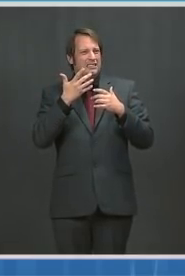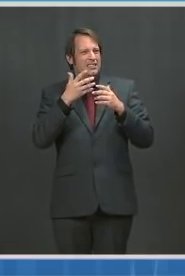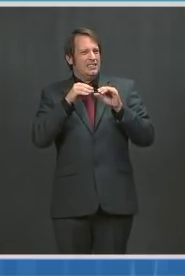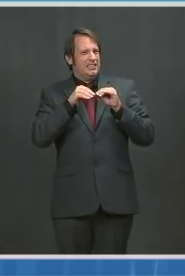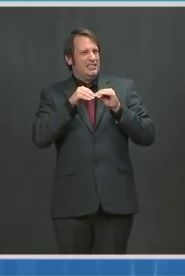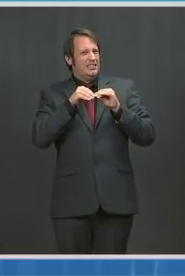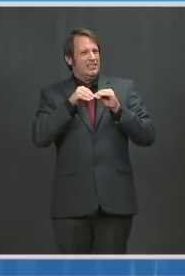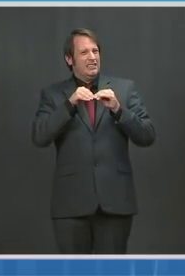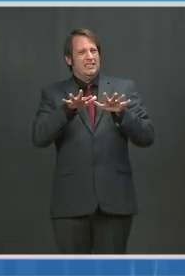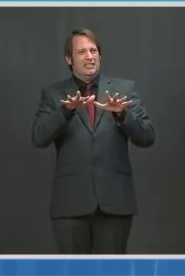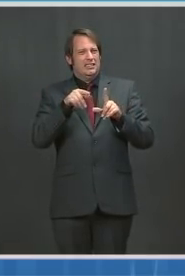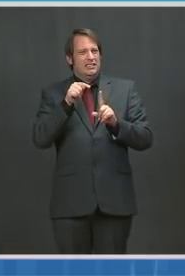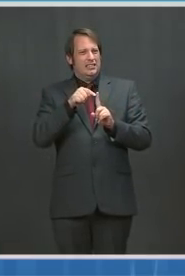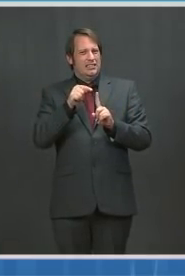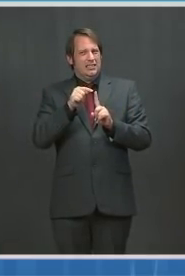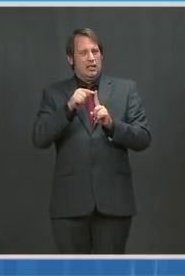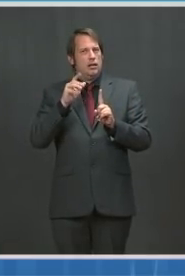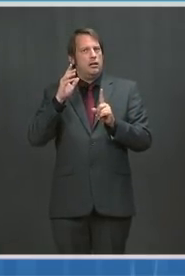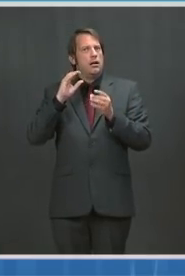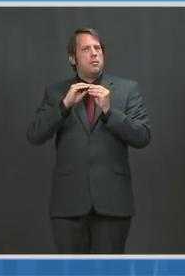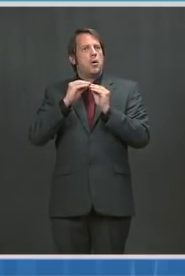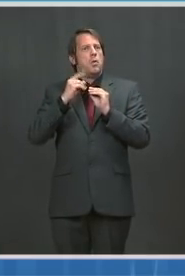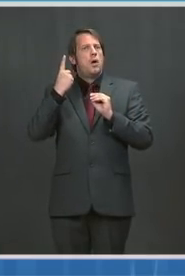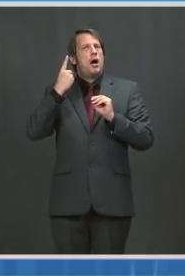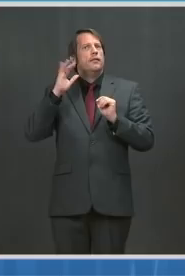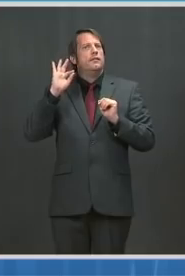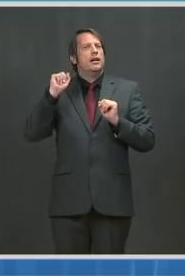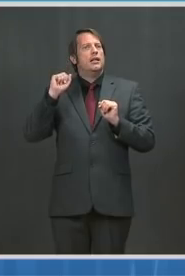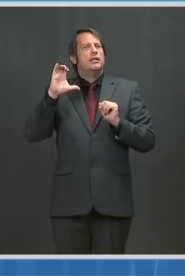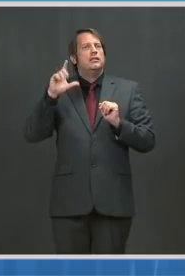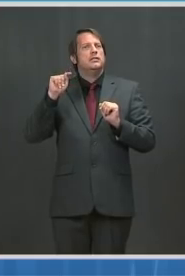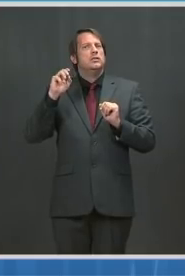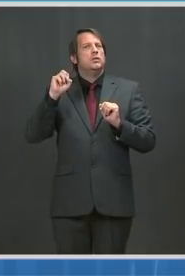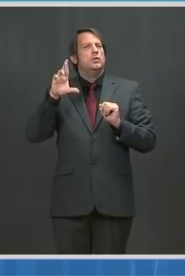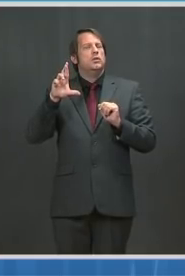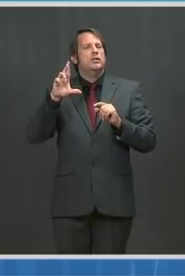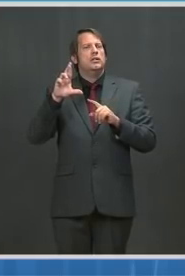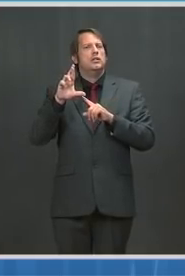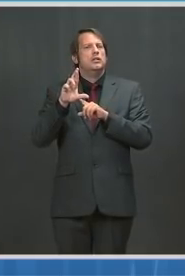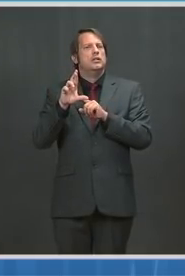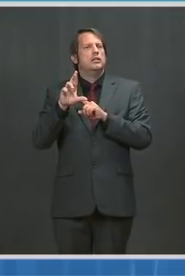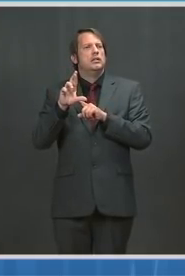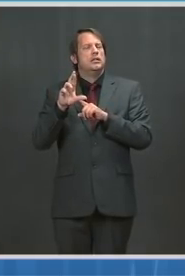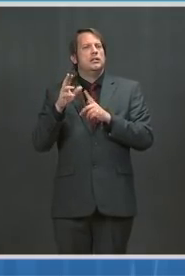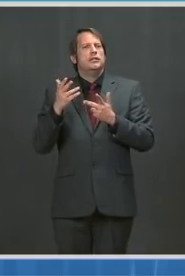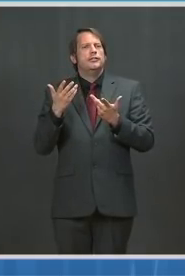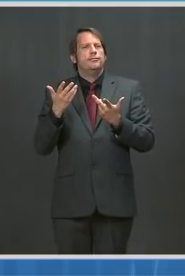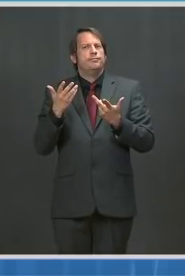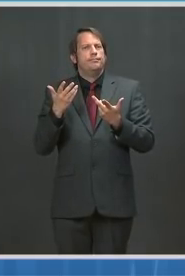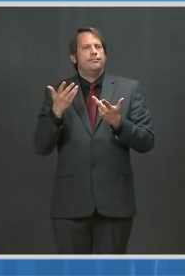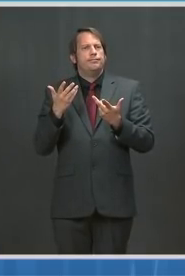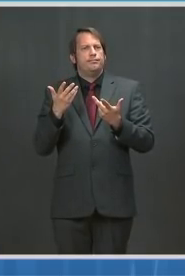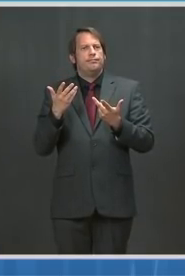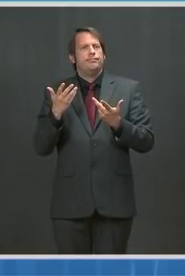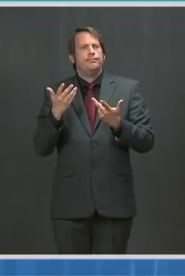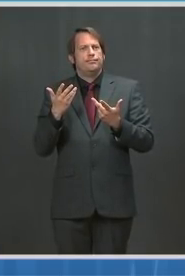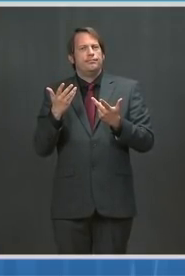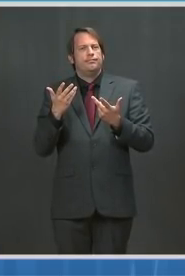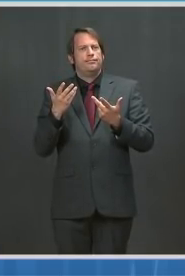And, I guess, if -- given what's going on in Michigan and the fact that there's, at this point, frankly, excess supply, it seems like,